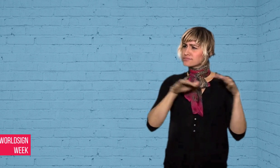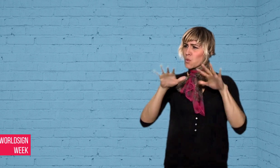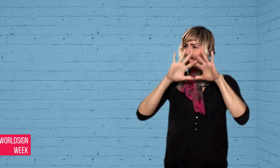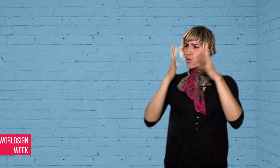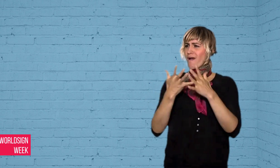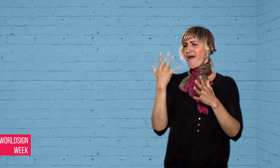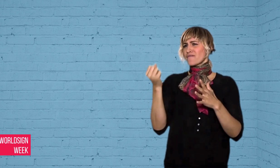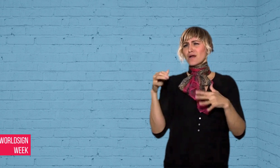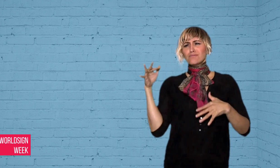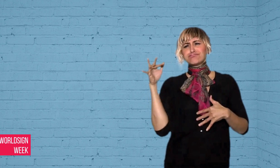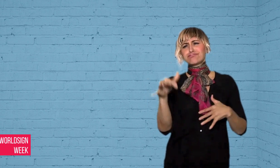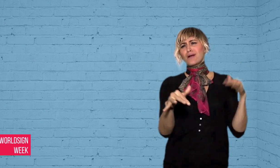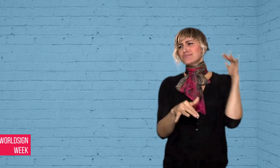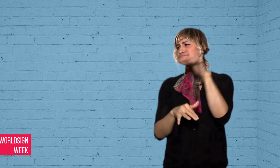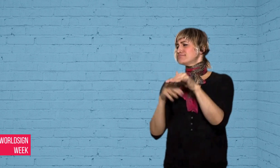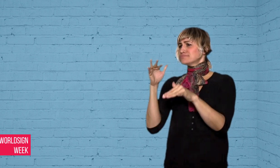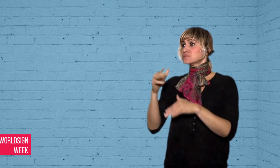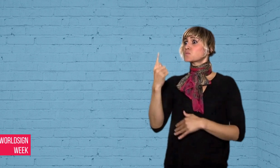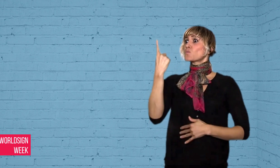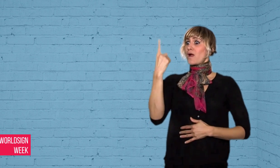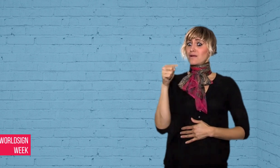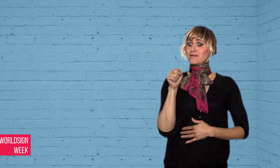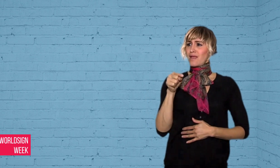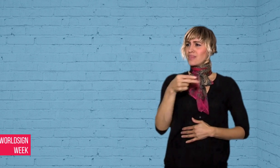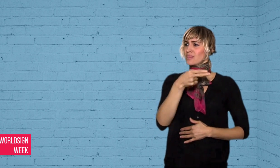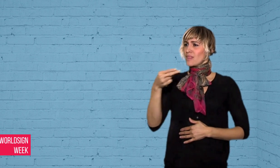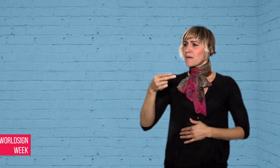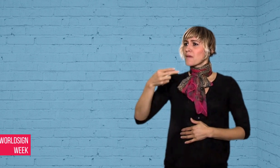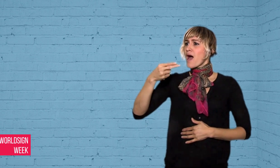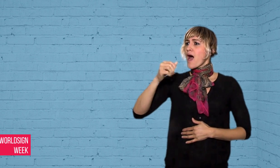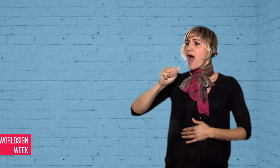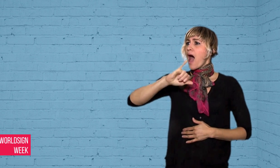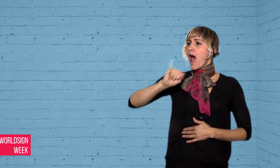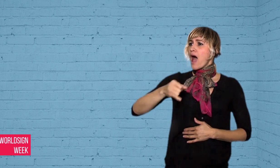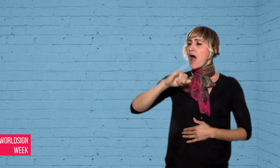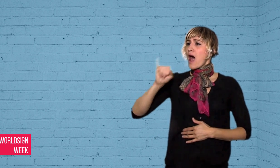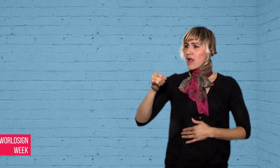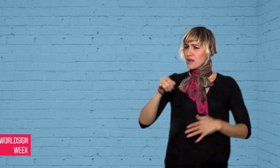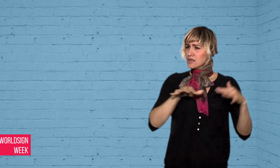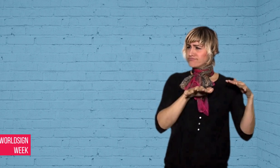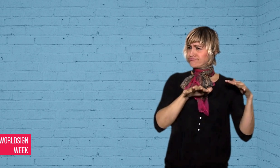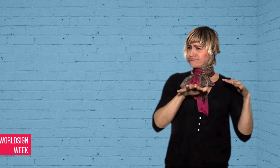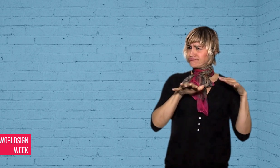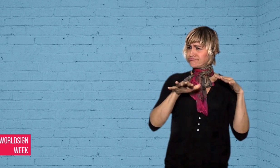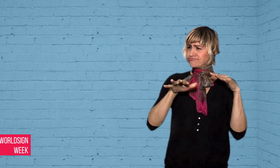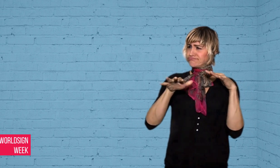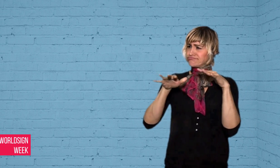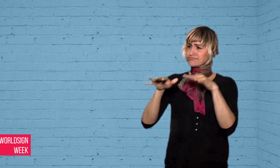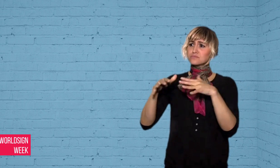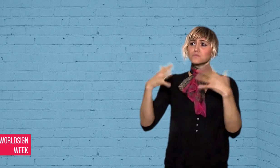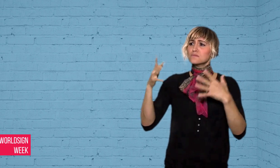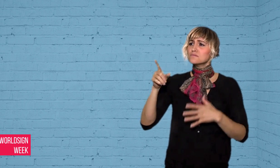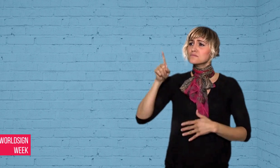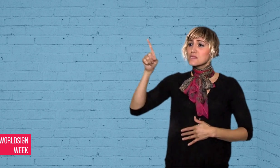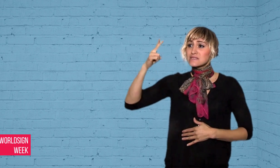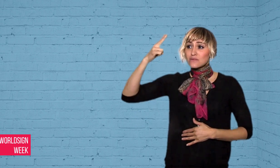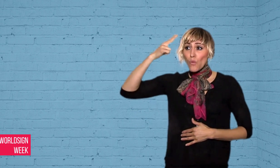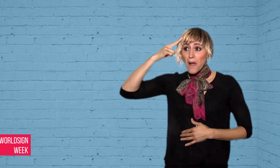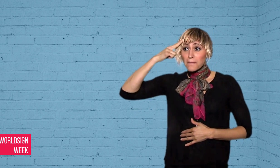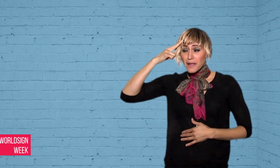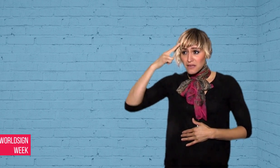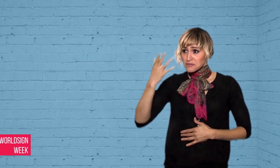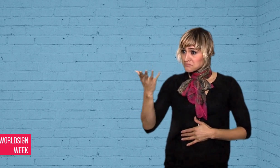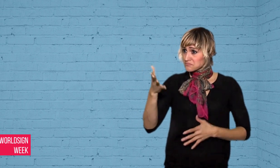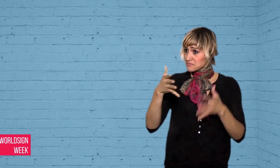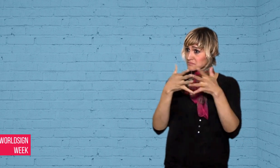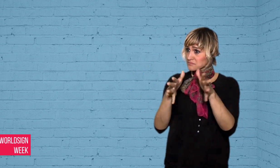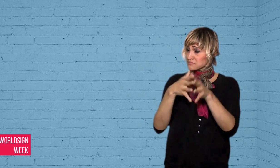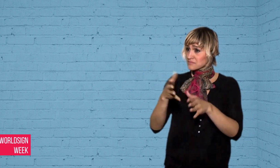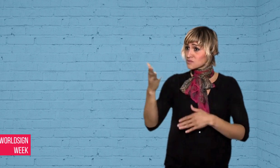of Muslims travelled to Mecca in Saudi Arabia.